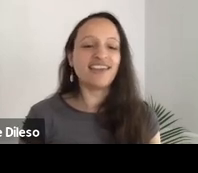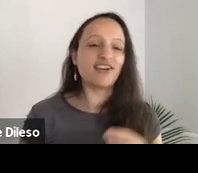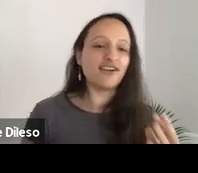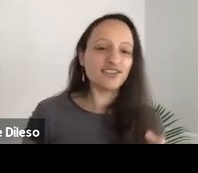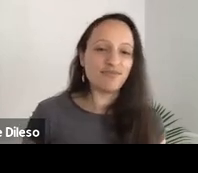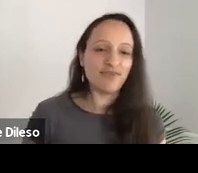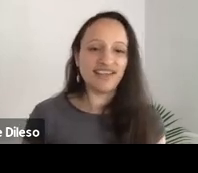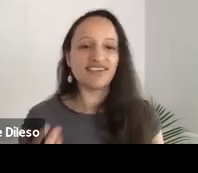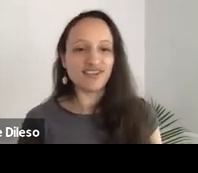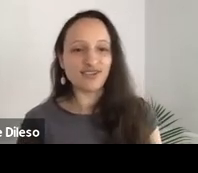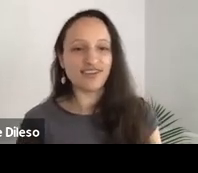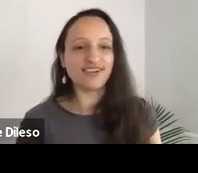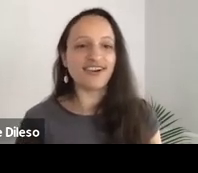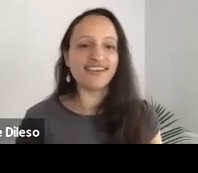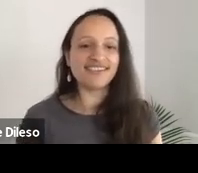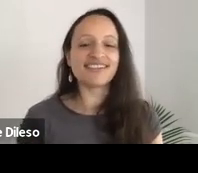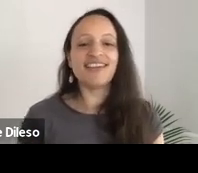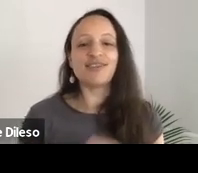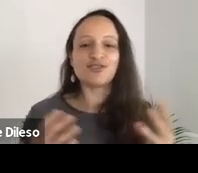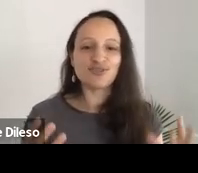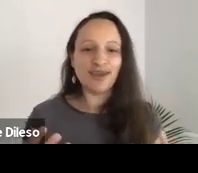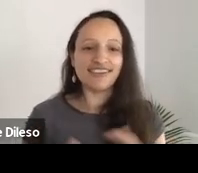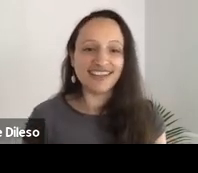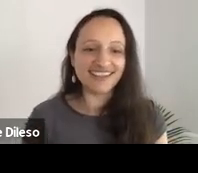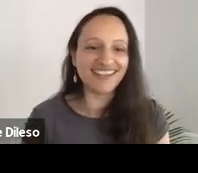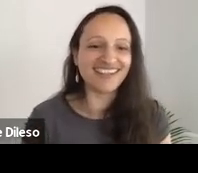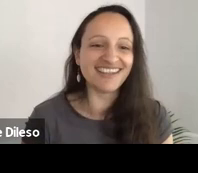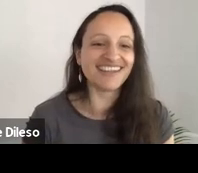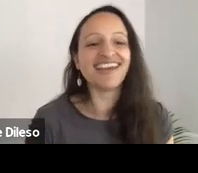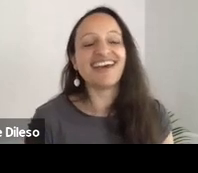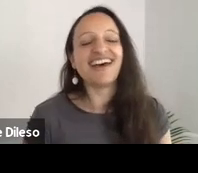They're also muddy they're also on the grounds, they're smiling.